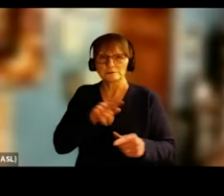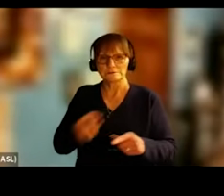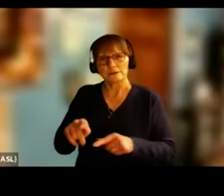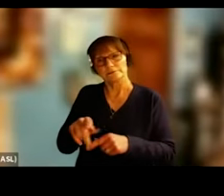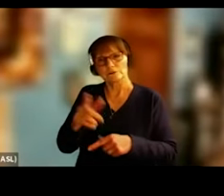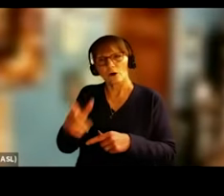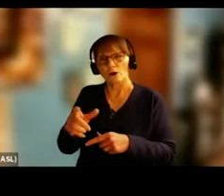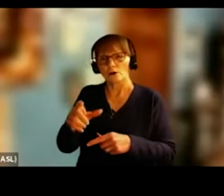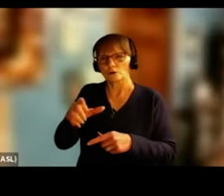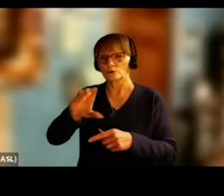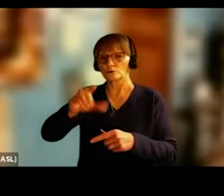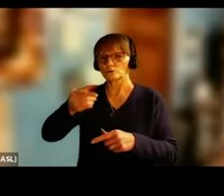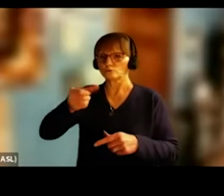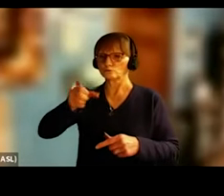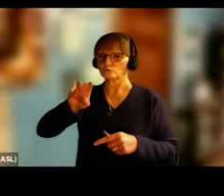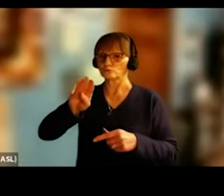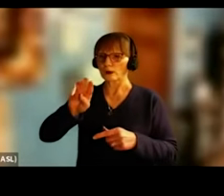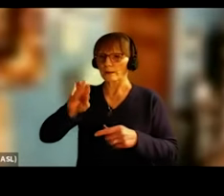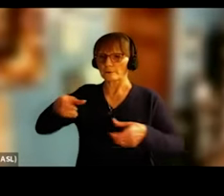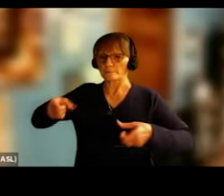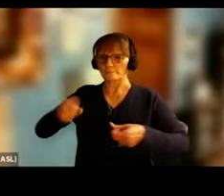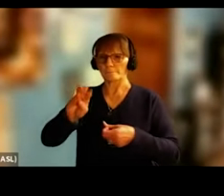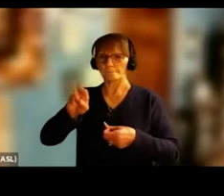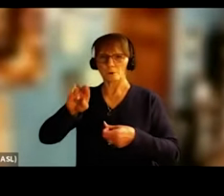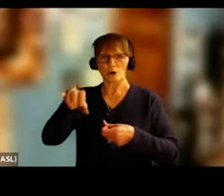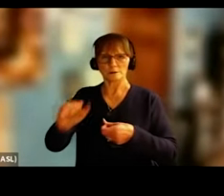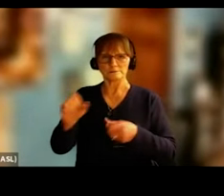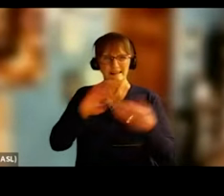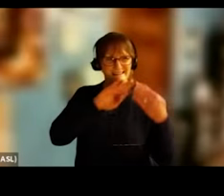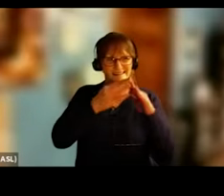which can make it much safer to do your ADLs. Neighborhoods are not always accessible